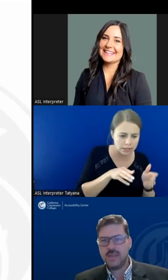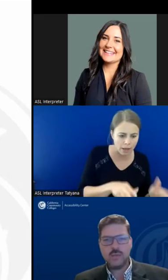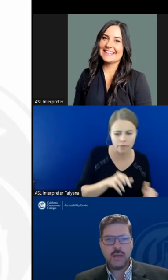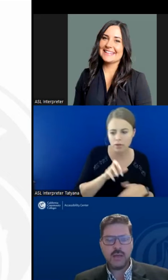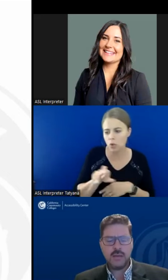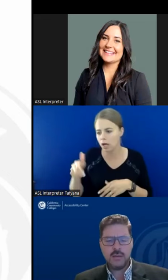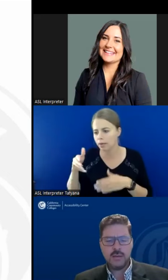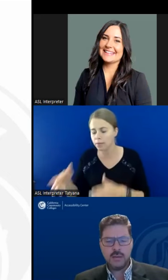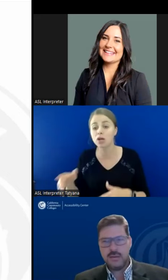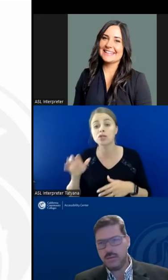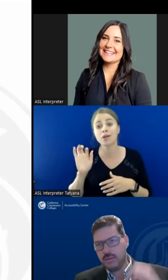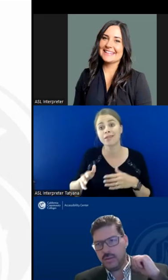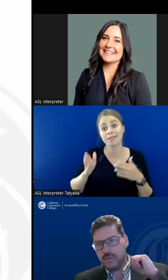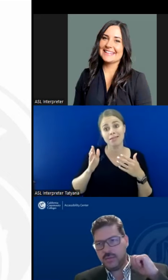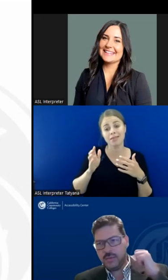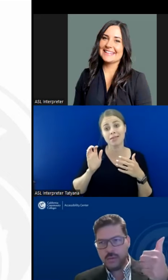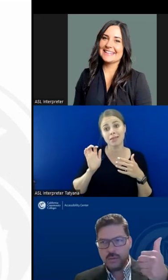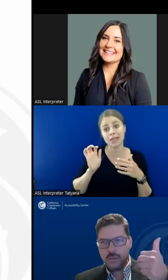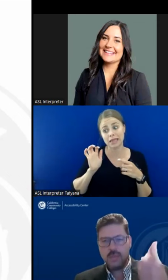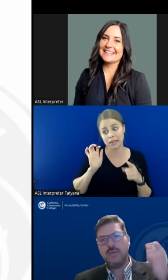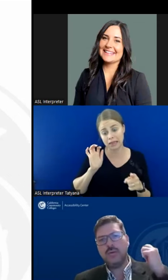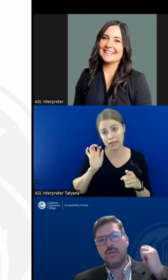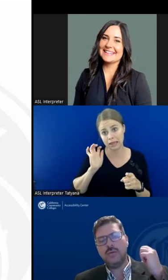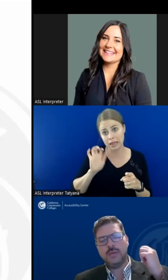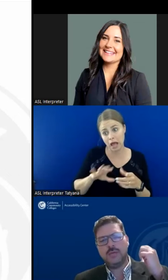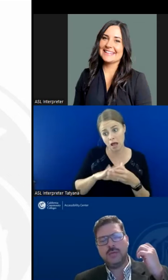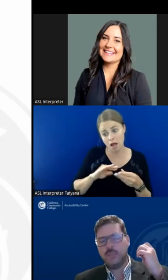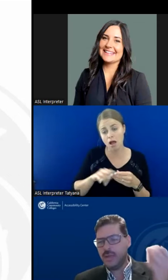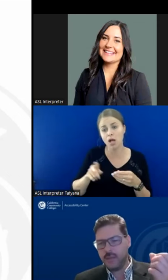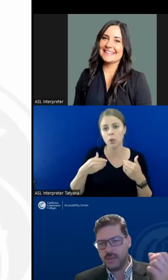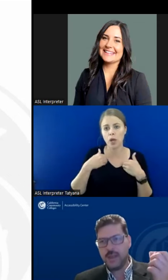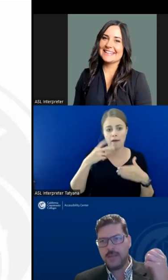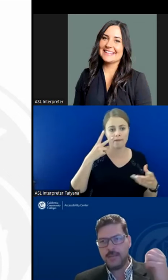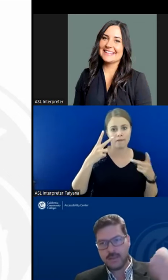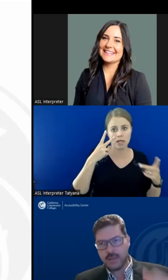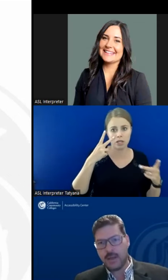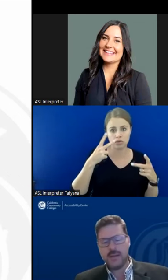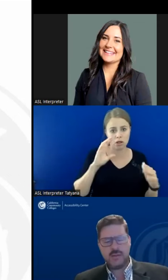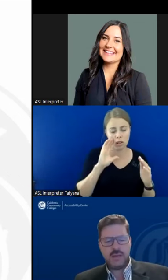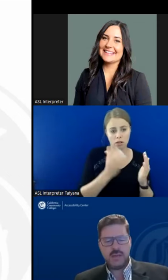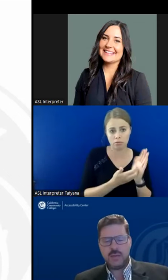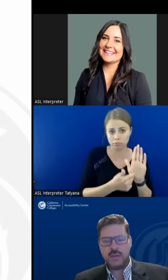This way you have a visual, bur you also have plain text. And as I like to say as well,